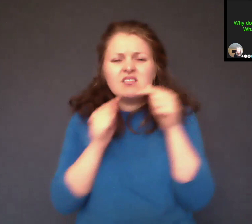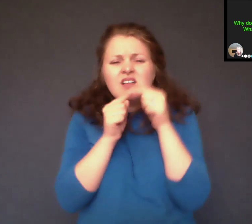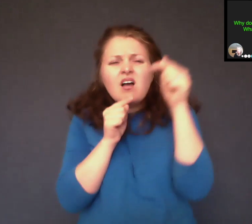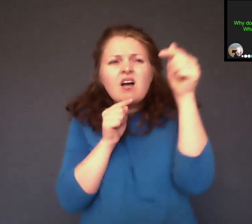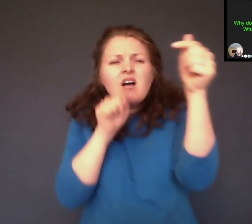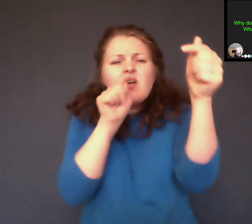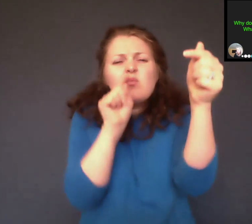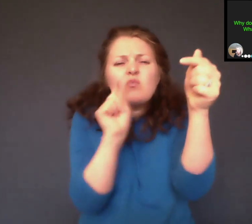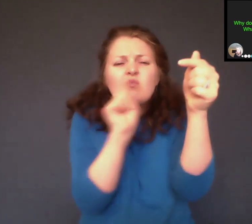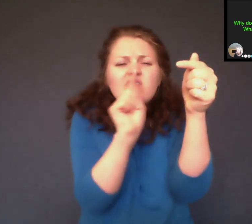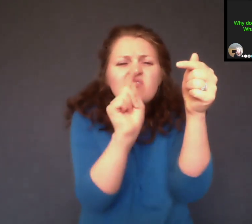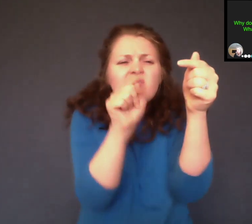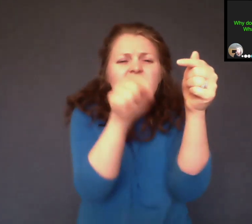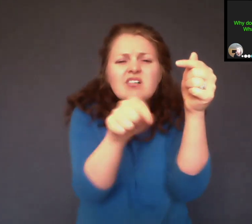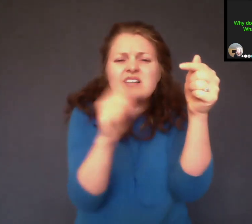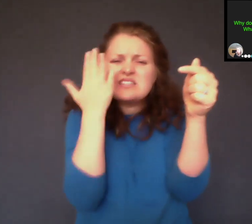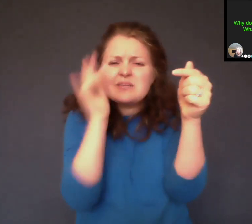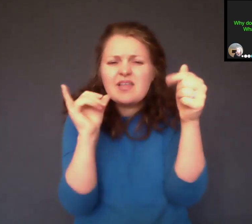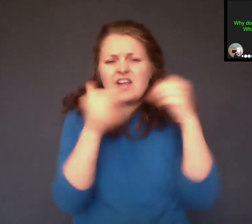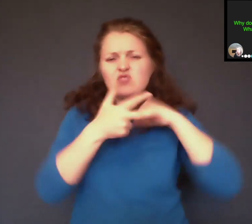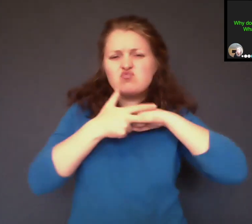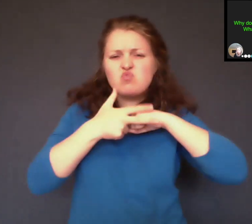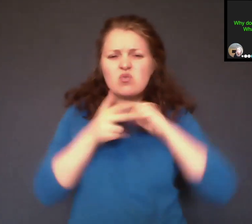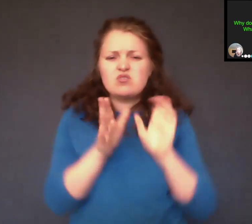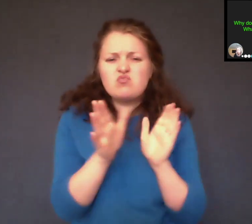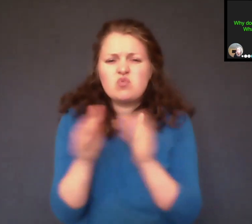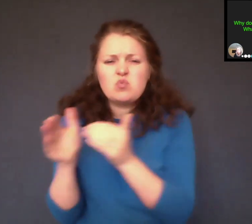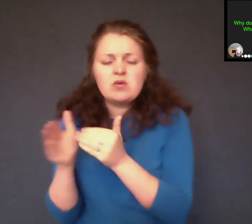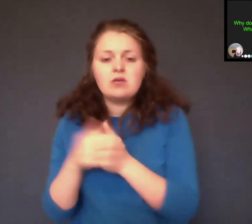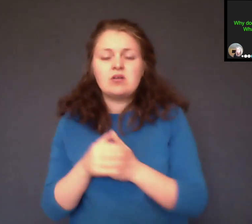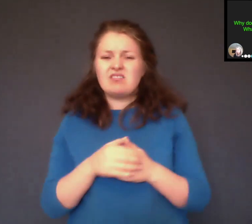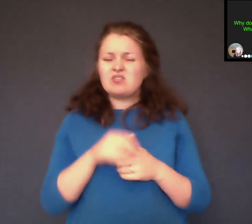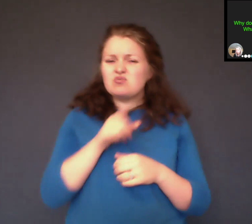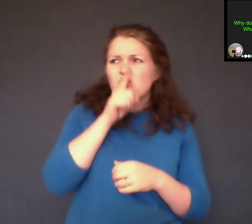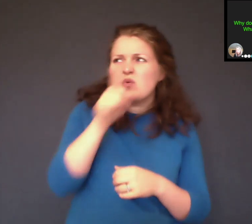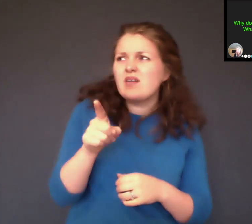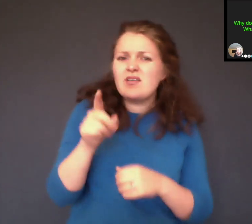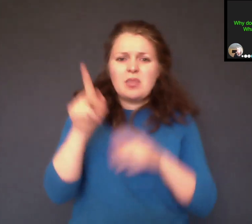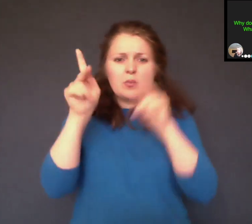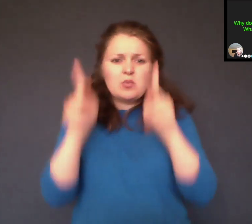and his enemy was surely lurking in the maze of rotting pictures and mildewed furniture in fact